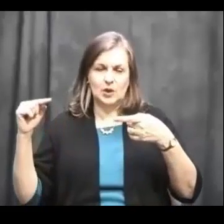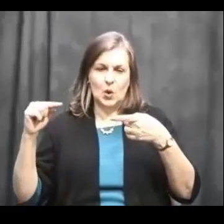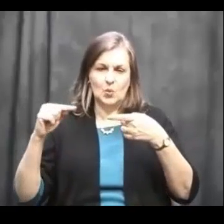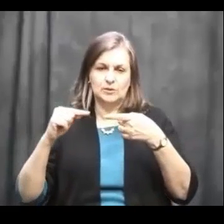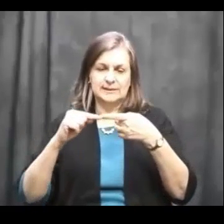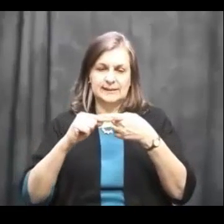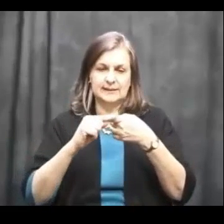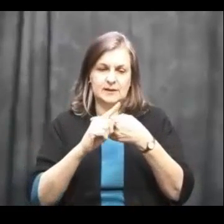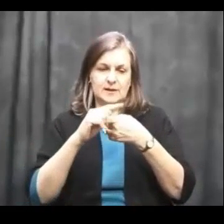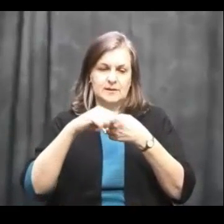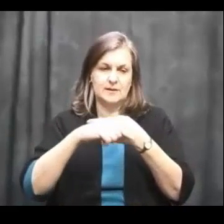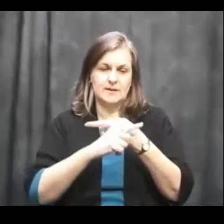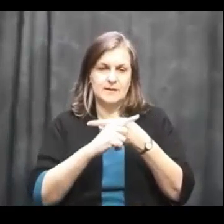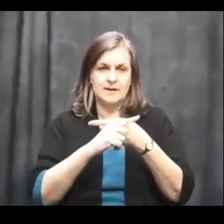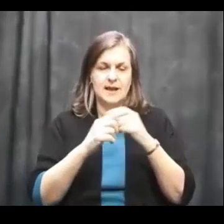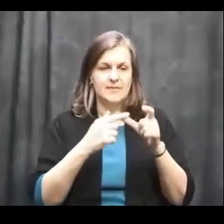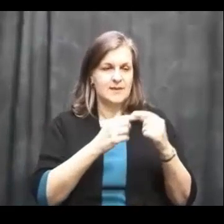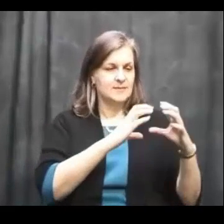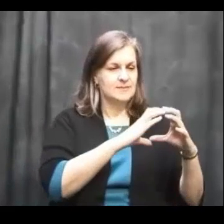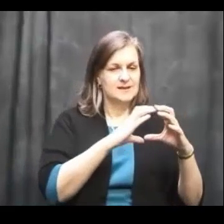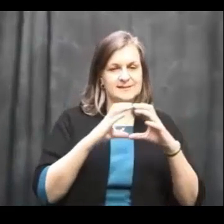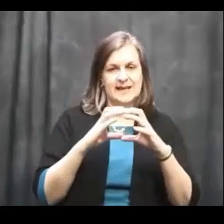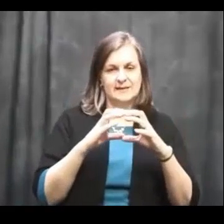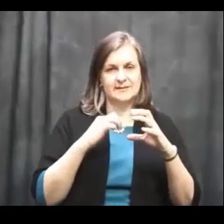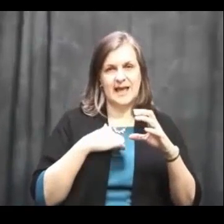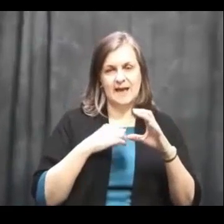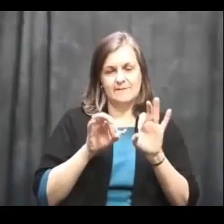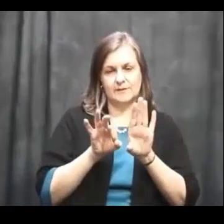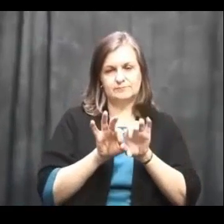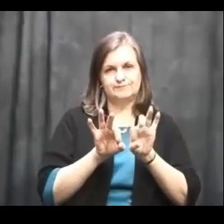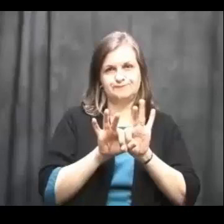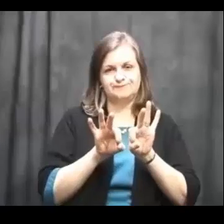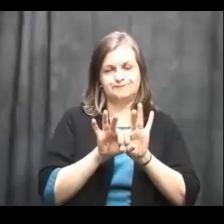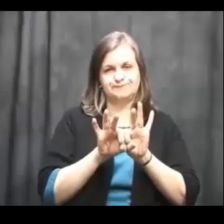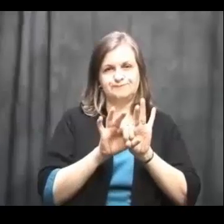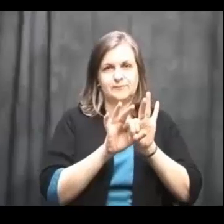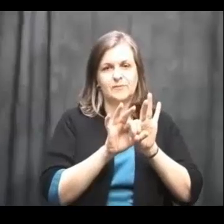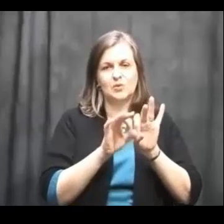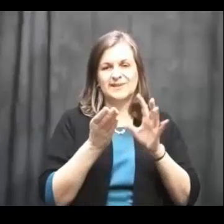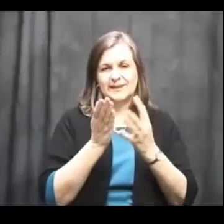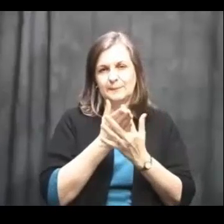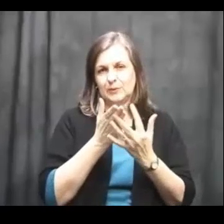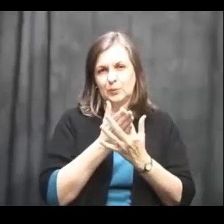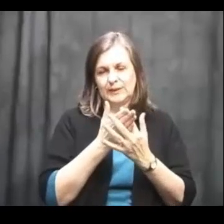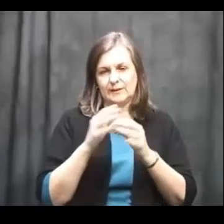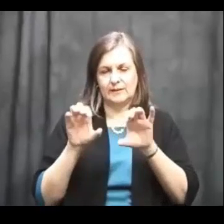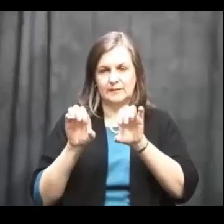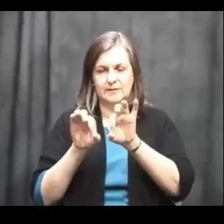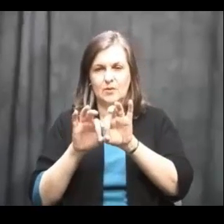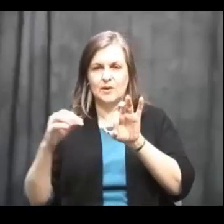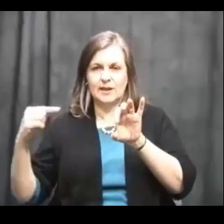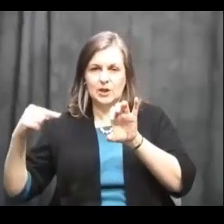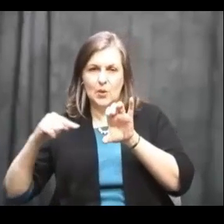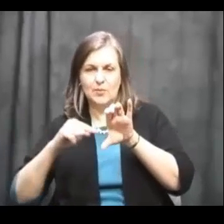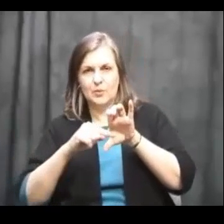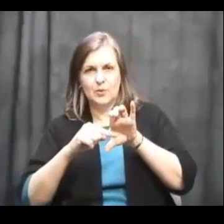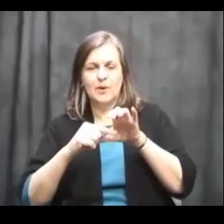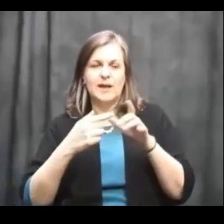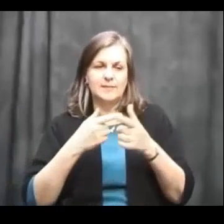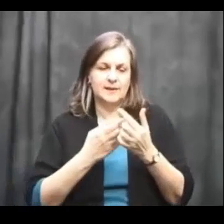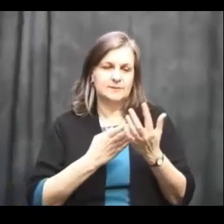moving in for the root hair and then for these gaps in the plant cells through the ground tissue